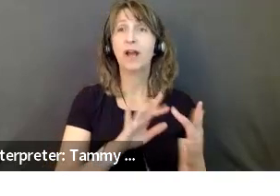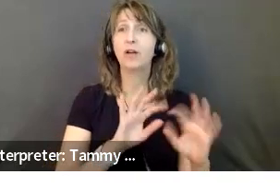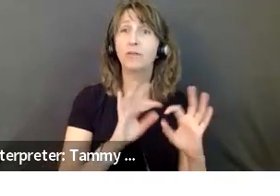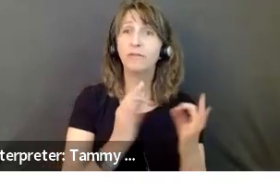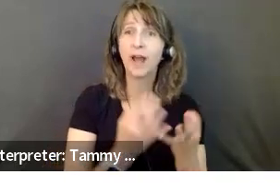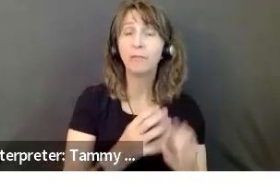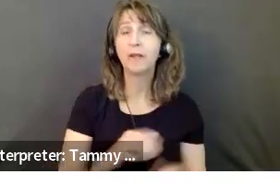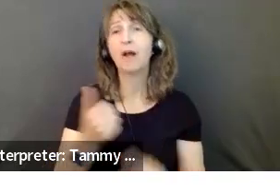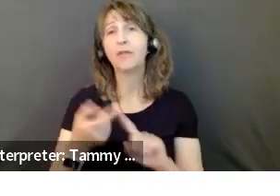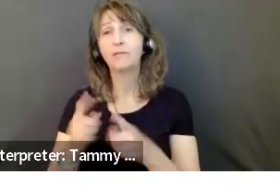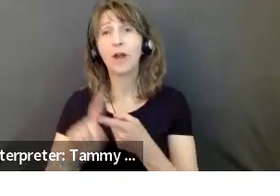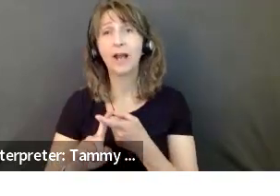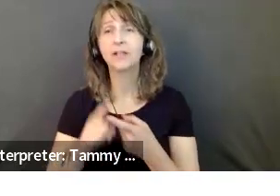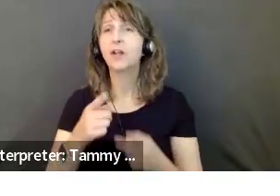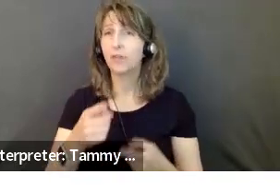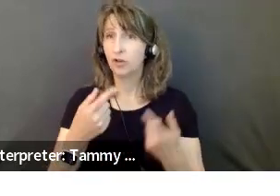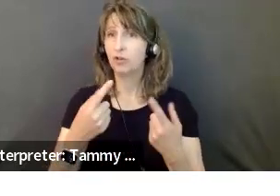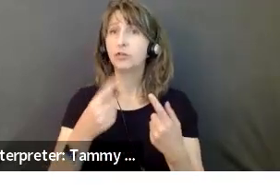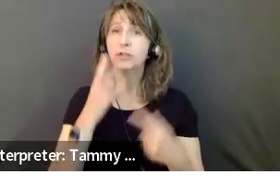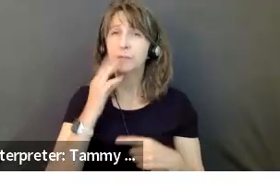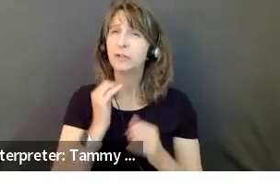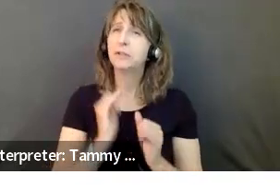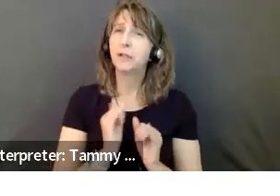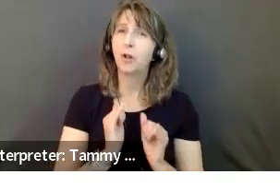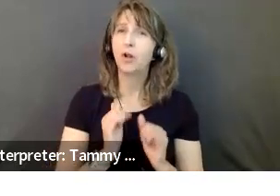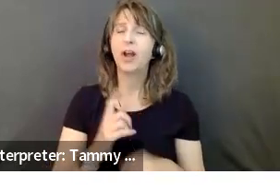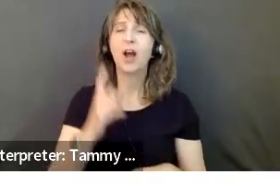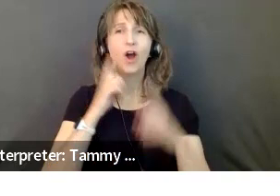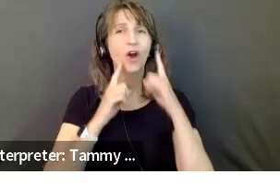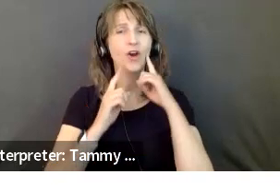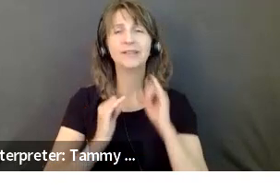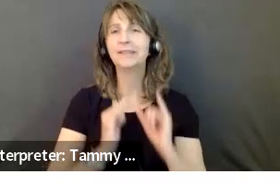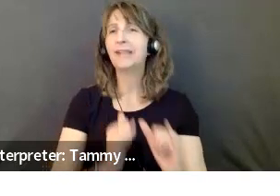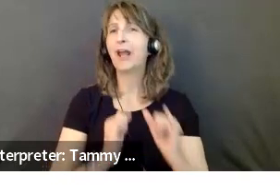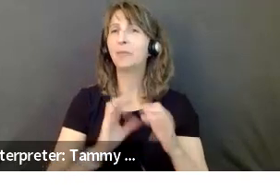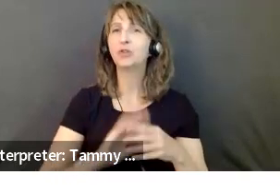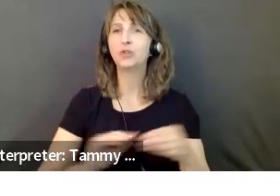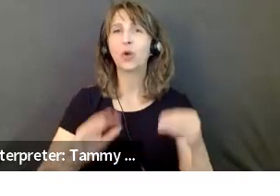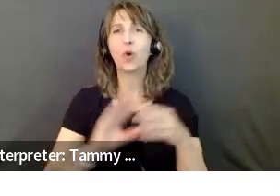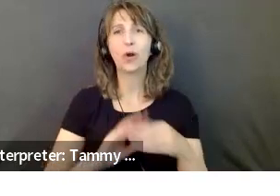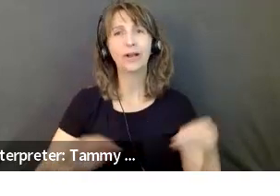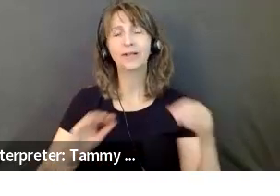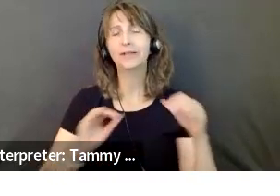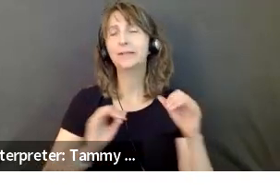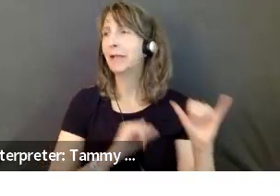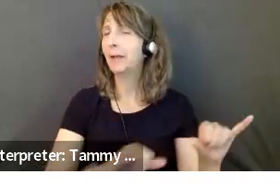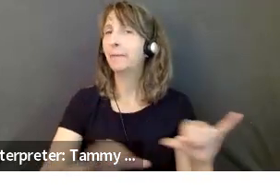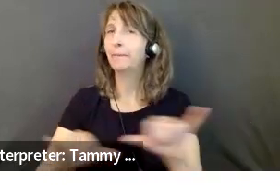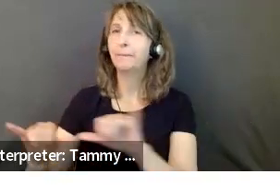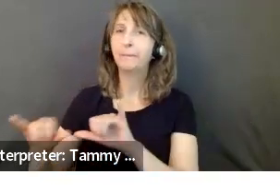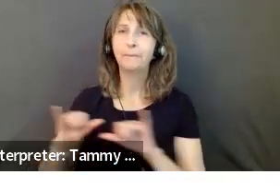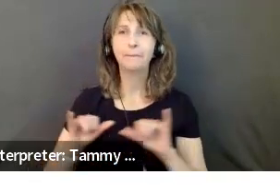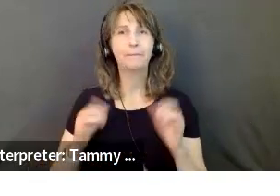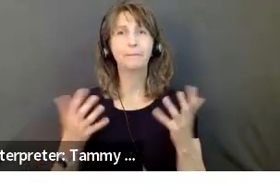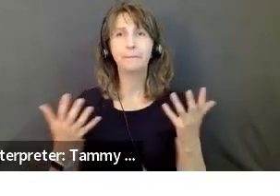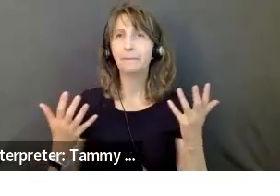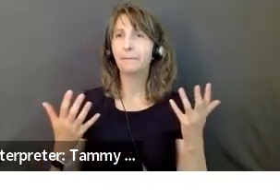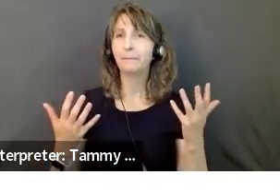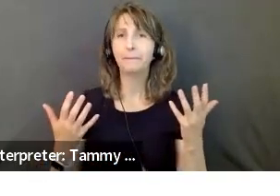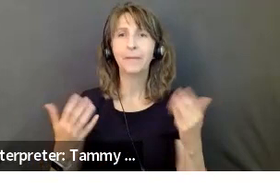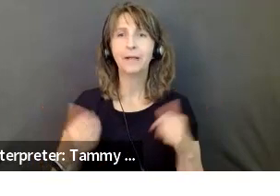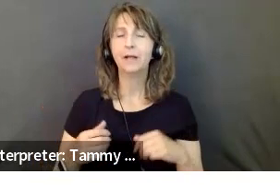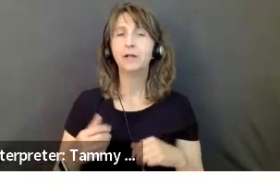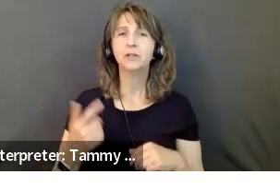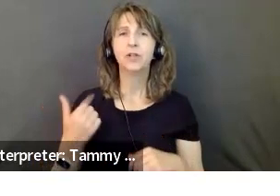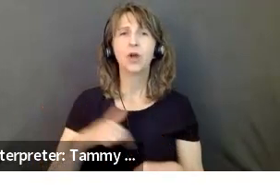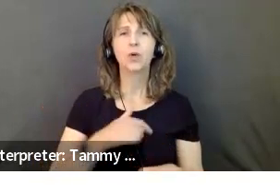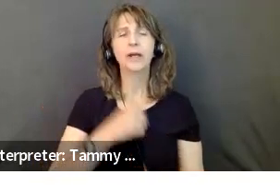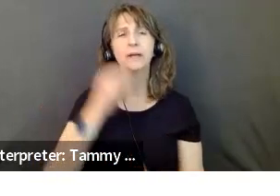I was hearing the same story like mine over and over and over again. So we began talking about what can we do.